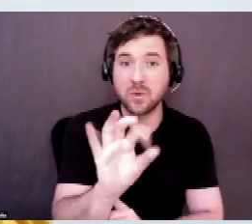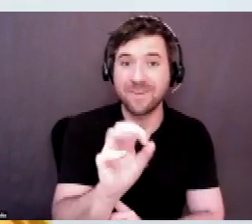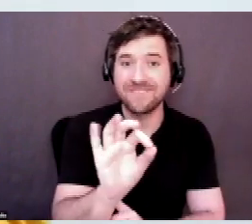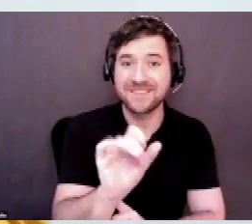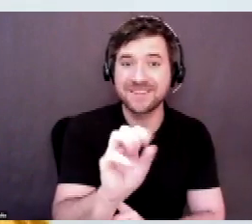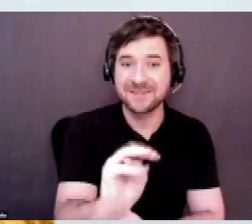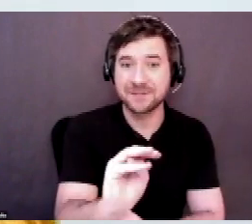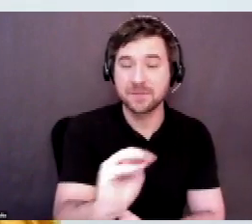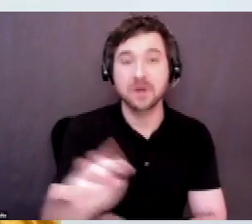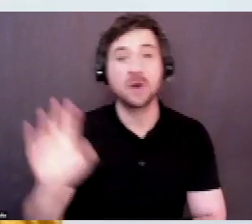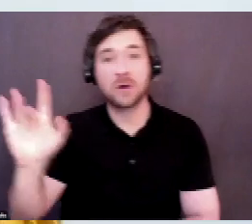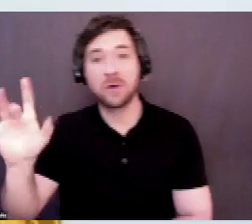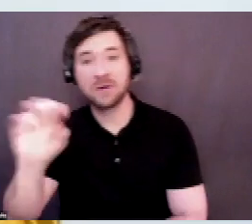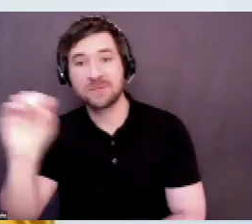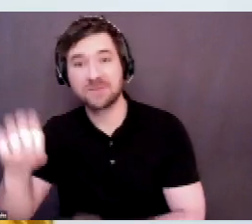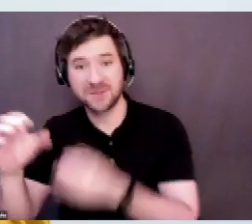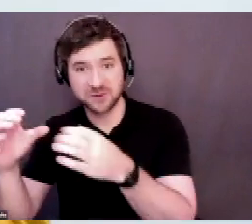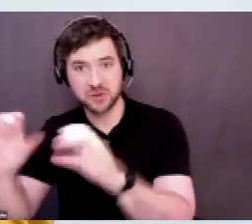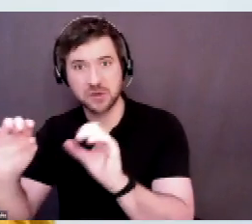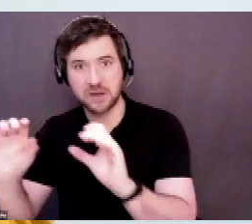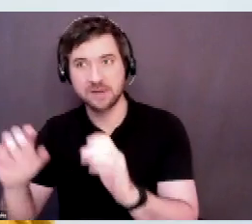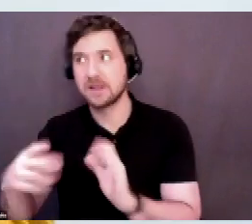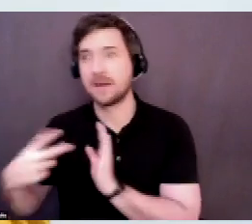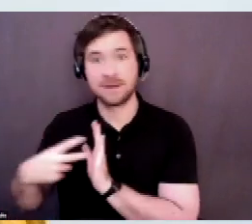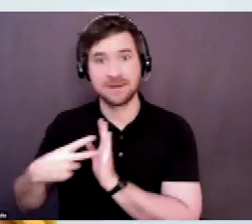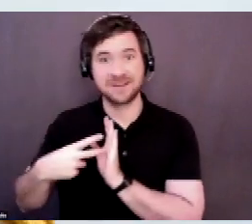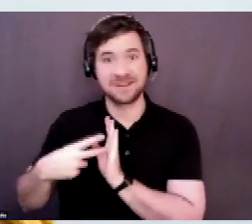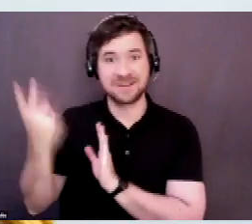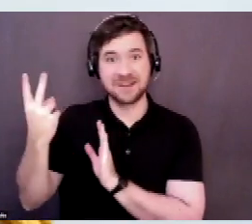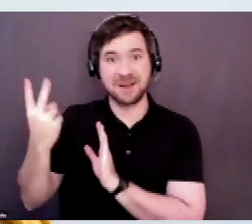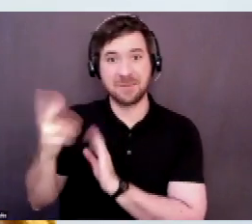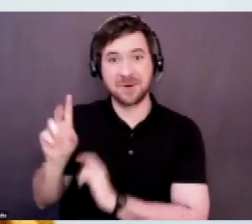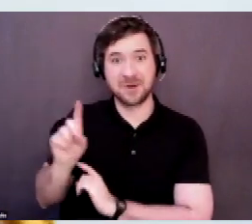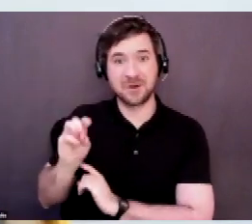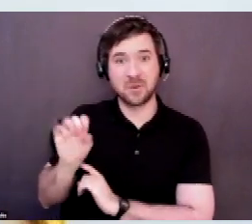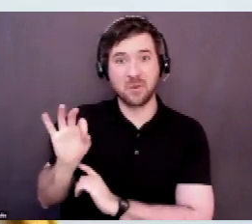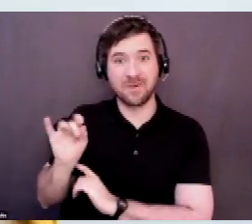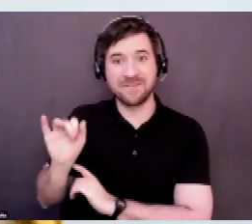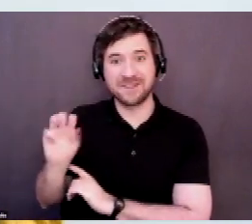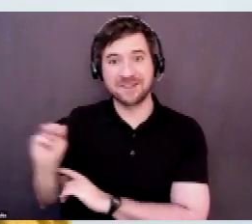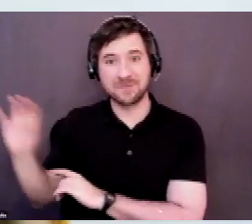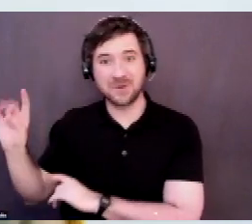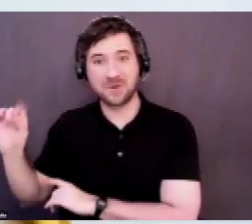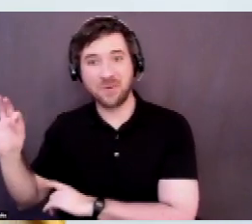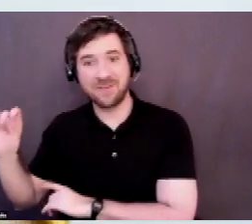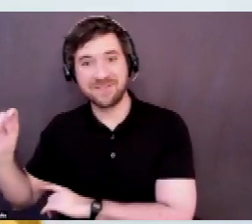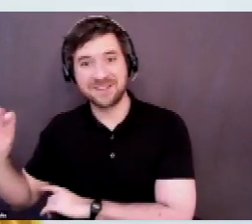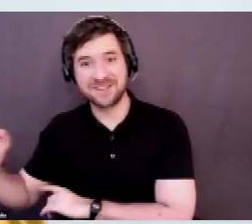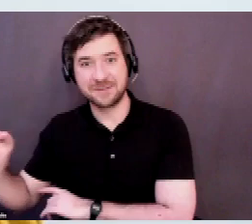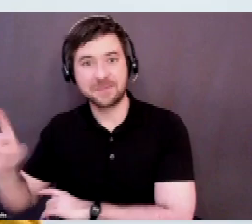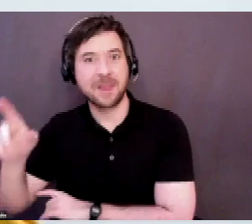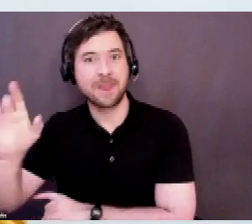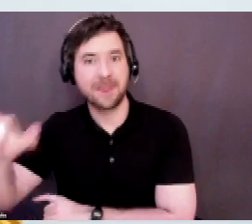present such complications where the fetus may not survive. Not at all. But these are the things that we needed to